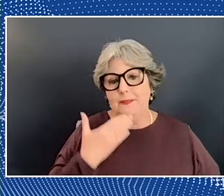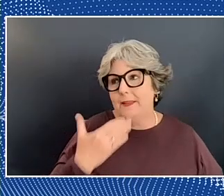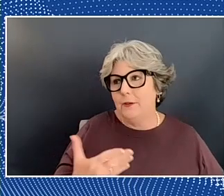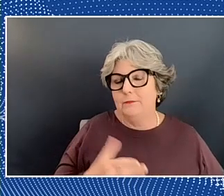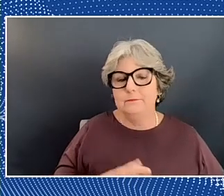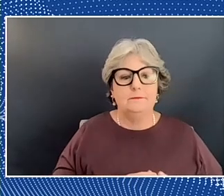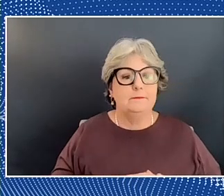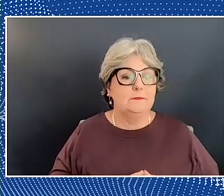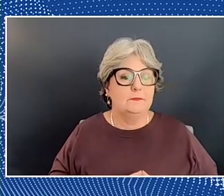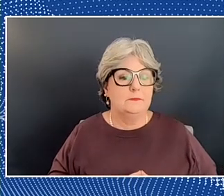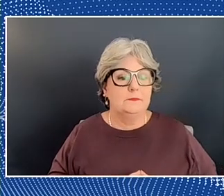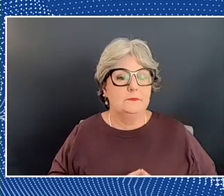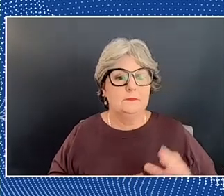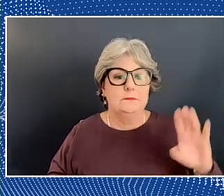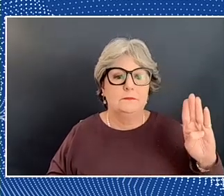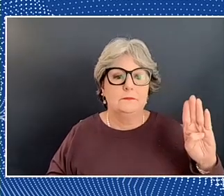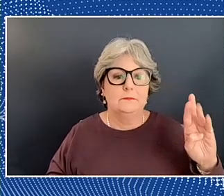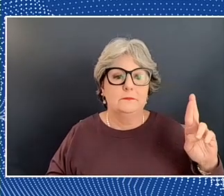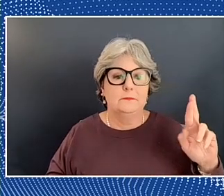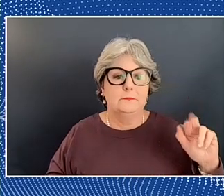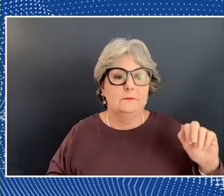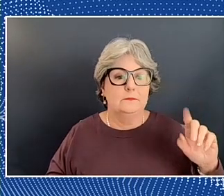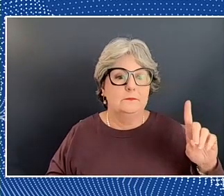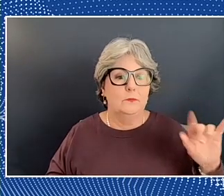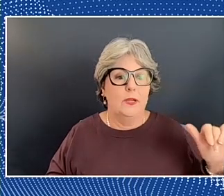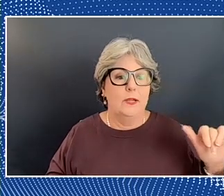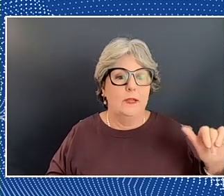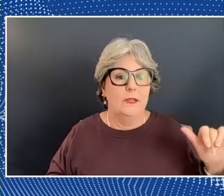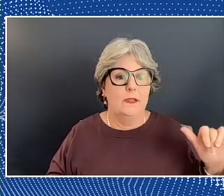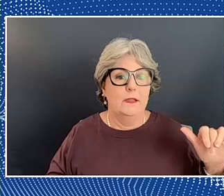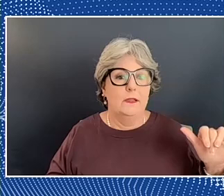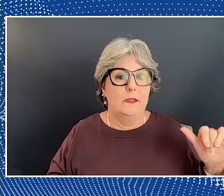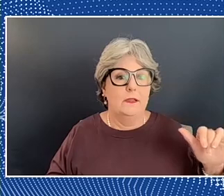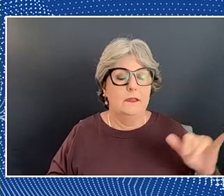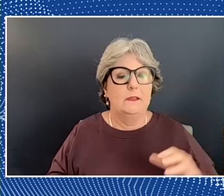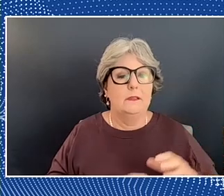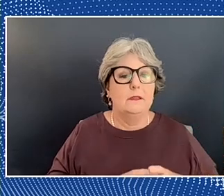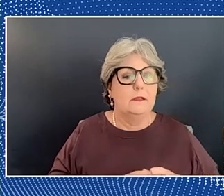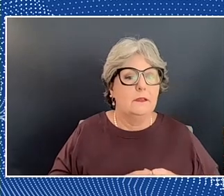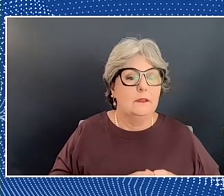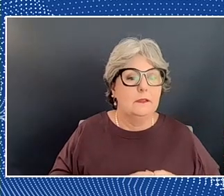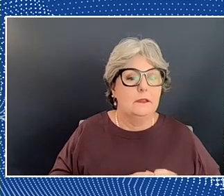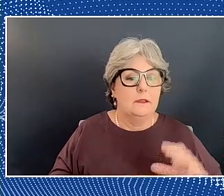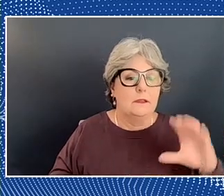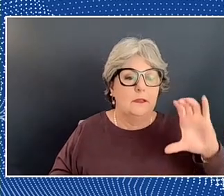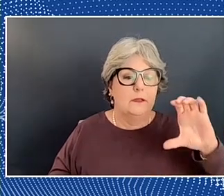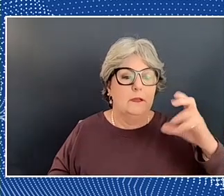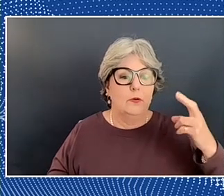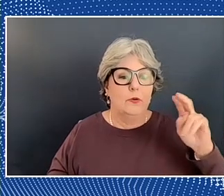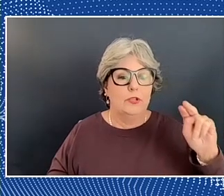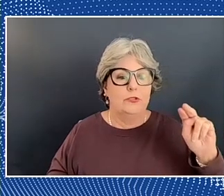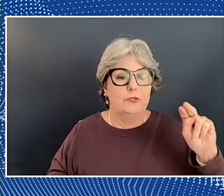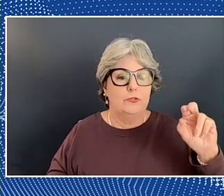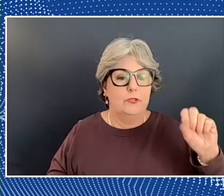Alright Brady, who do we have next? Alright. I just admitted Christian Solomon who is the Nevada State Director of Rise.